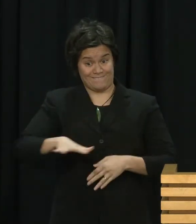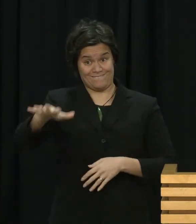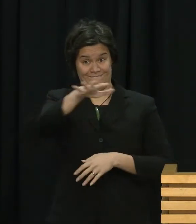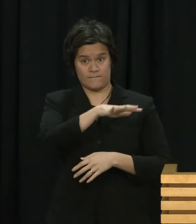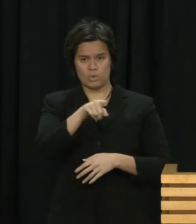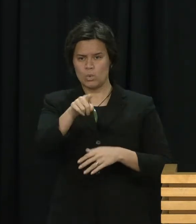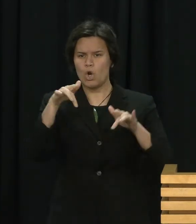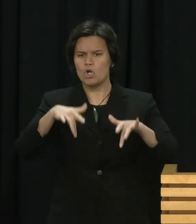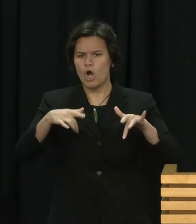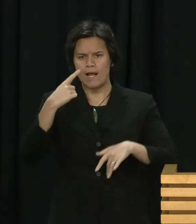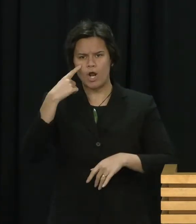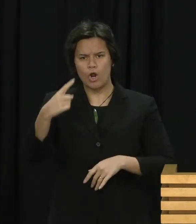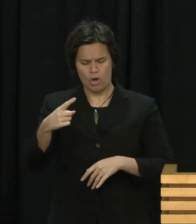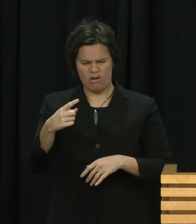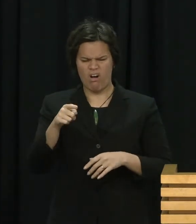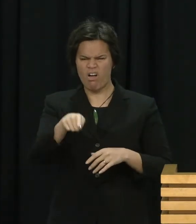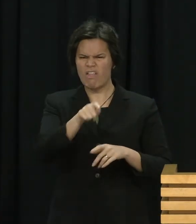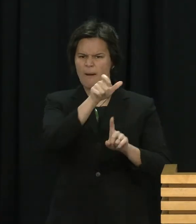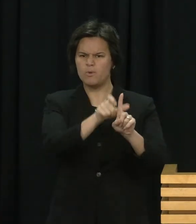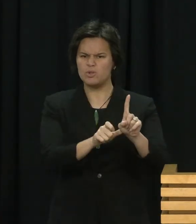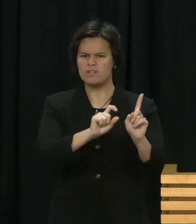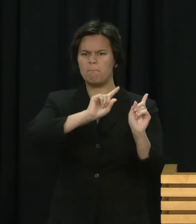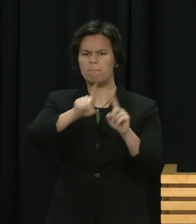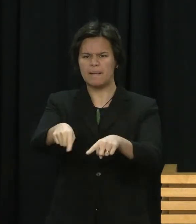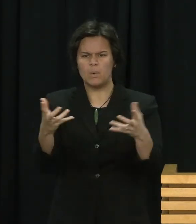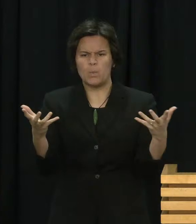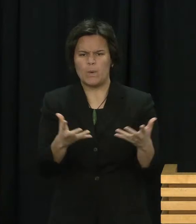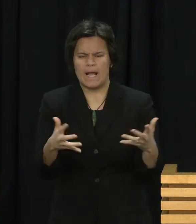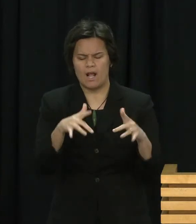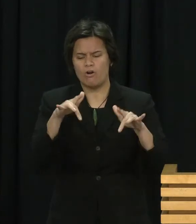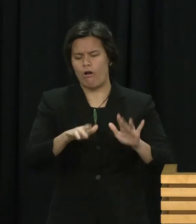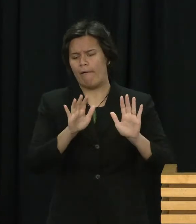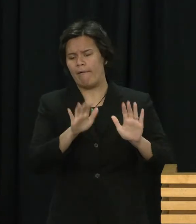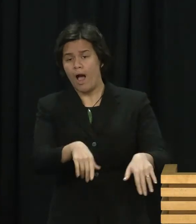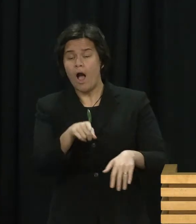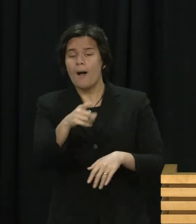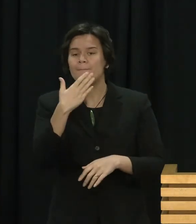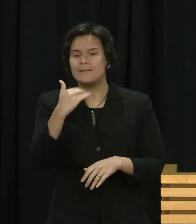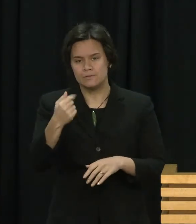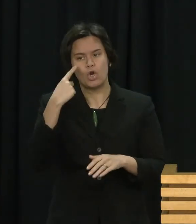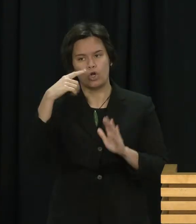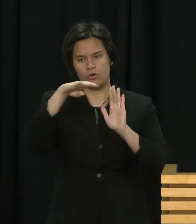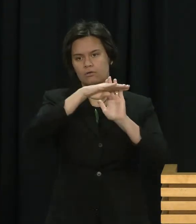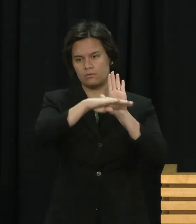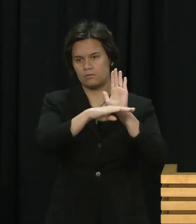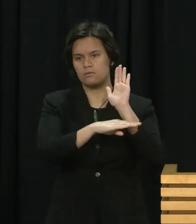Hutt Valley, Porirua, and wire yappia and other sites. Please